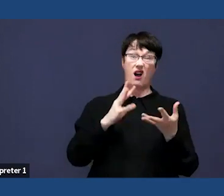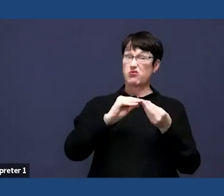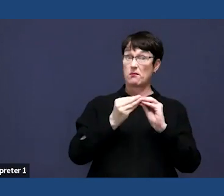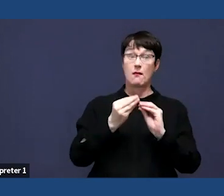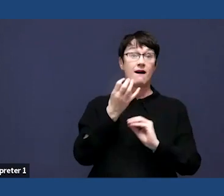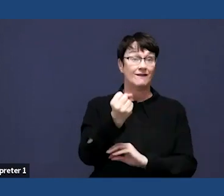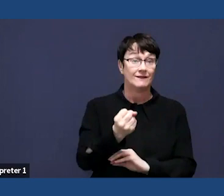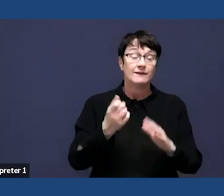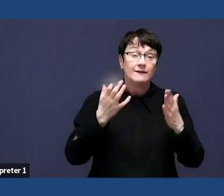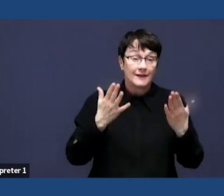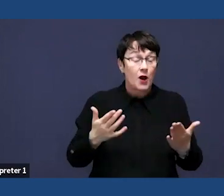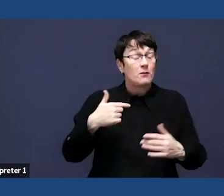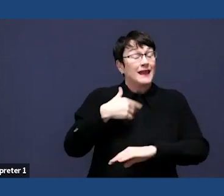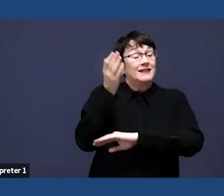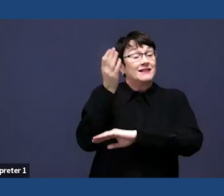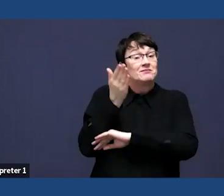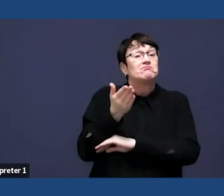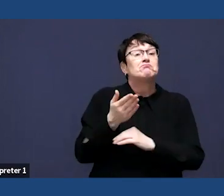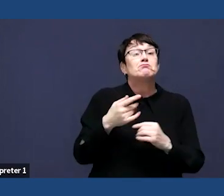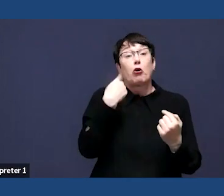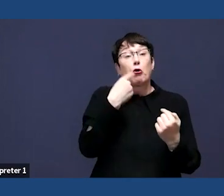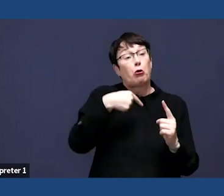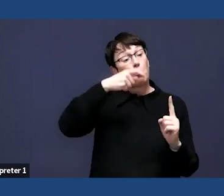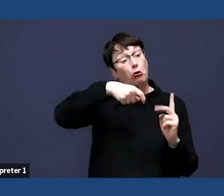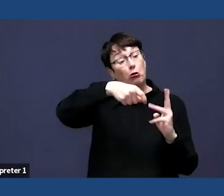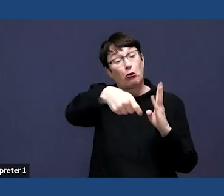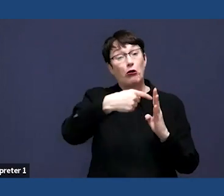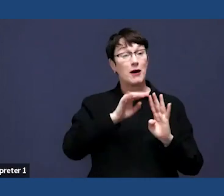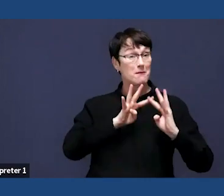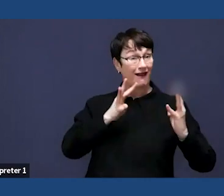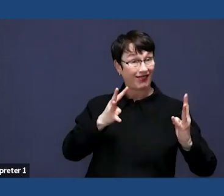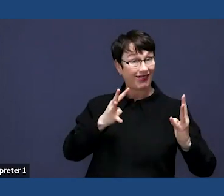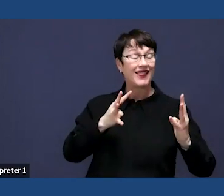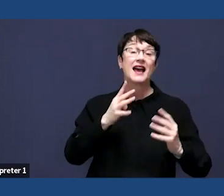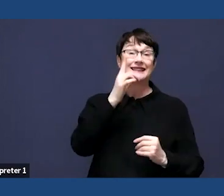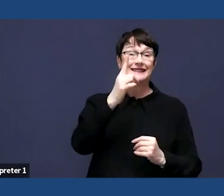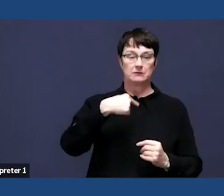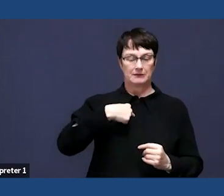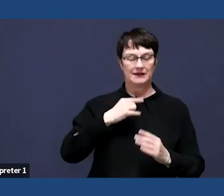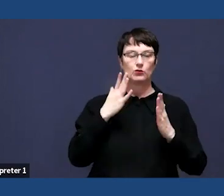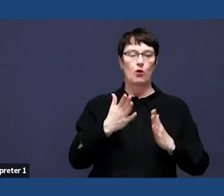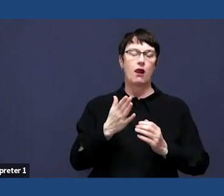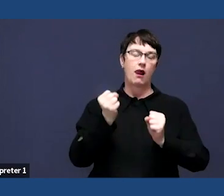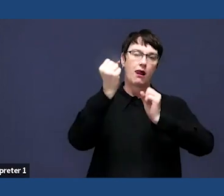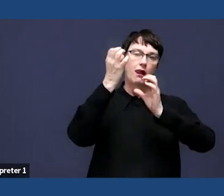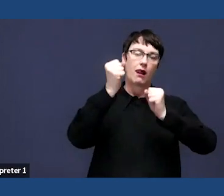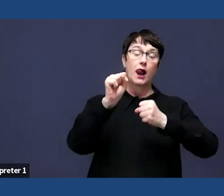Then I'm going to pose a couple umbrella questions to ask each of the panelists to speak to,